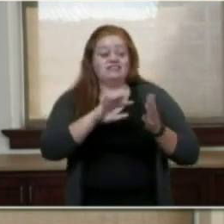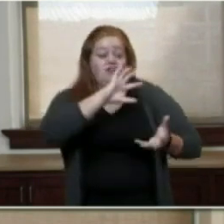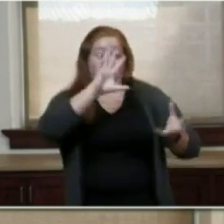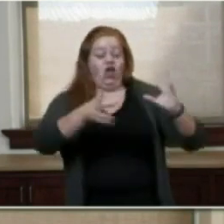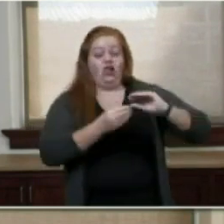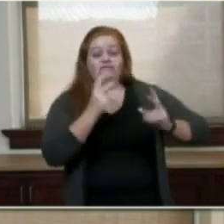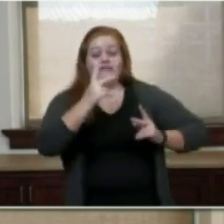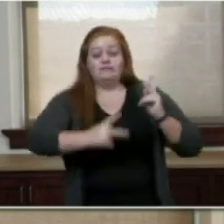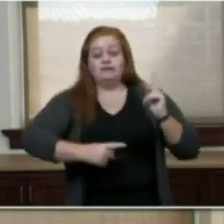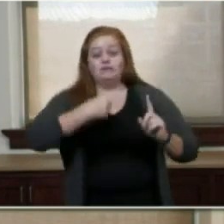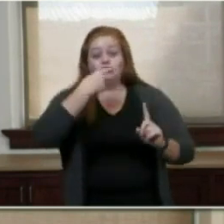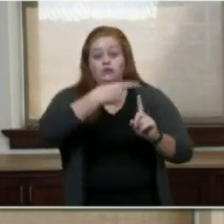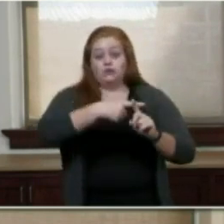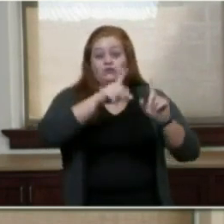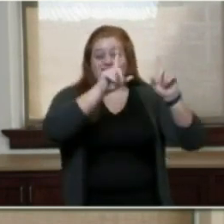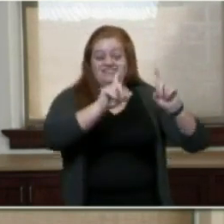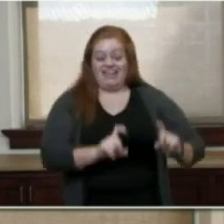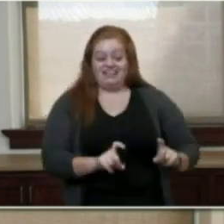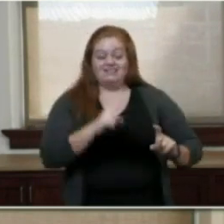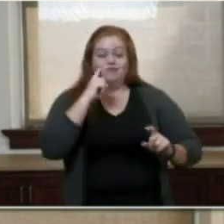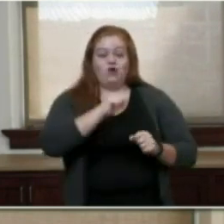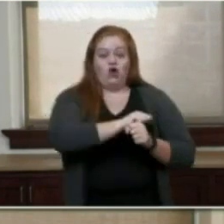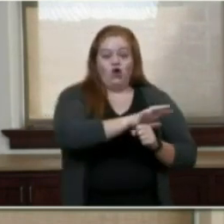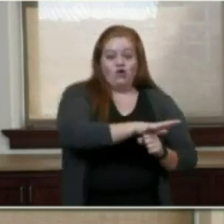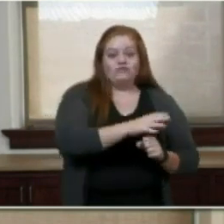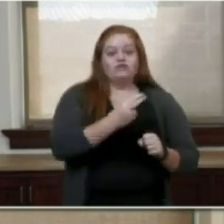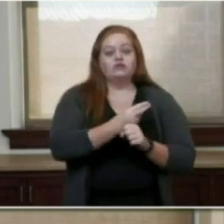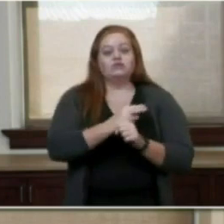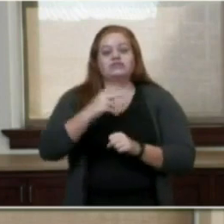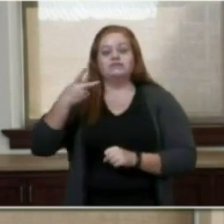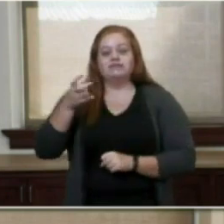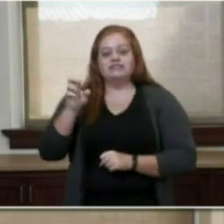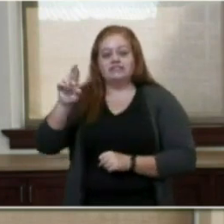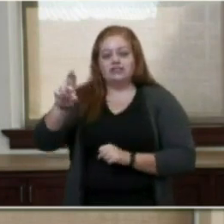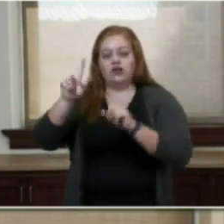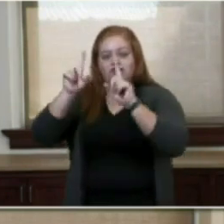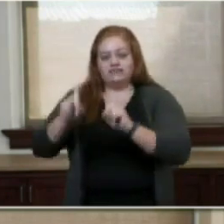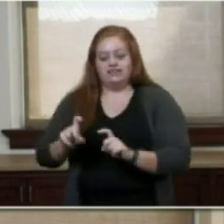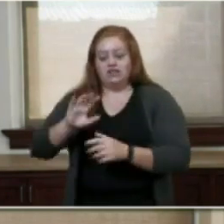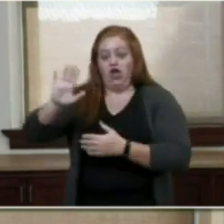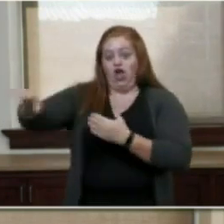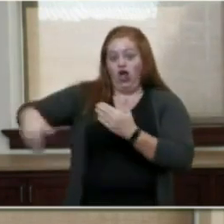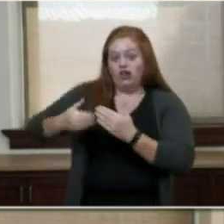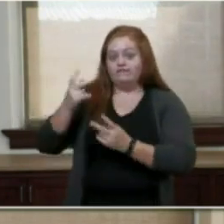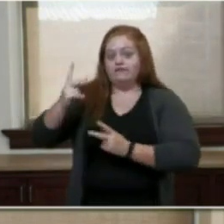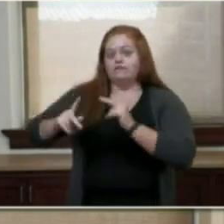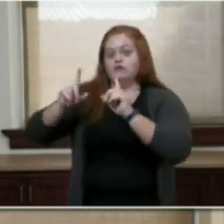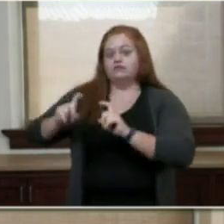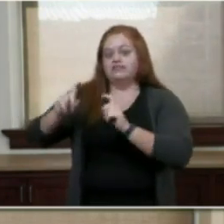positive for the virus Using a PcR test out. Of all the people who were tested with the P. C. R. Test